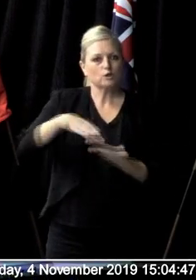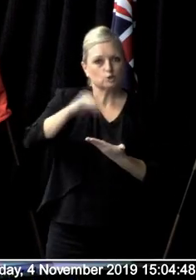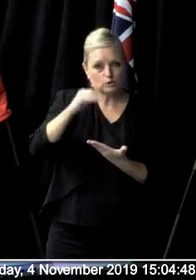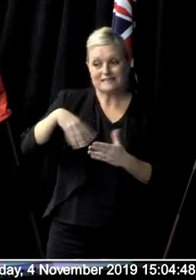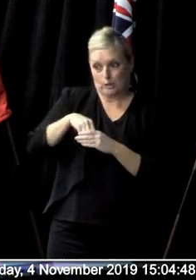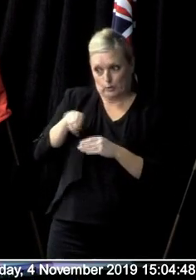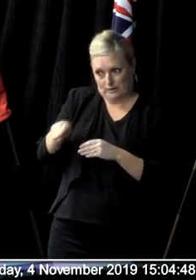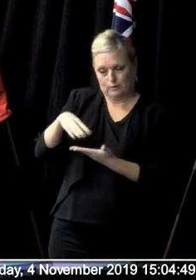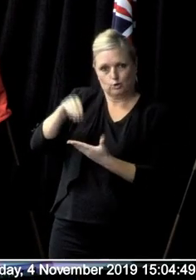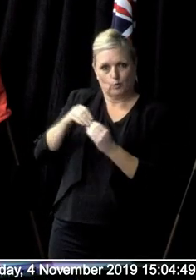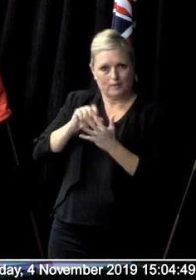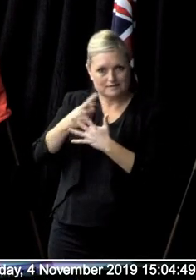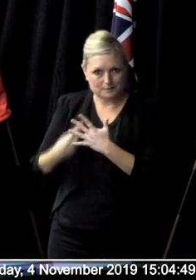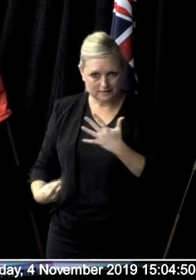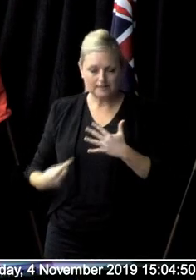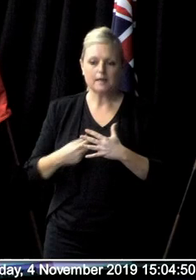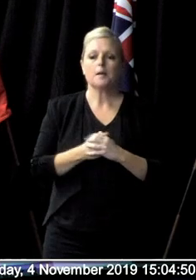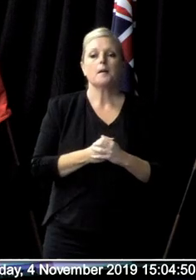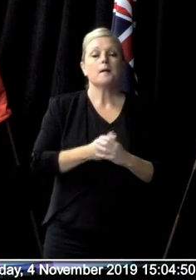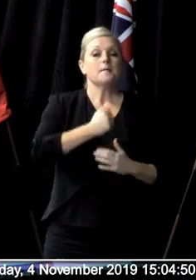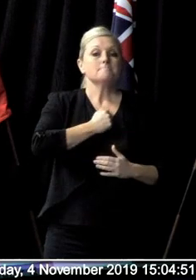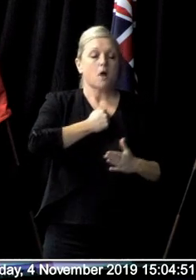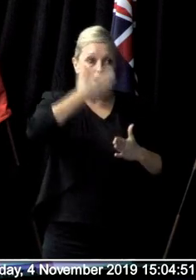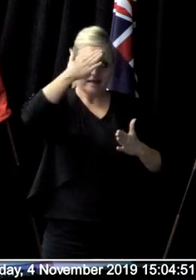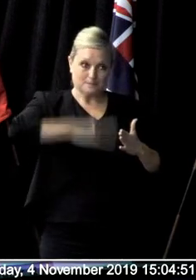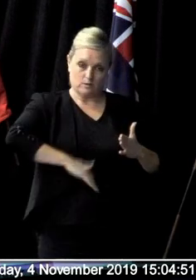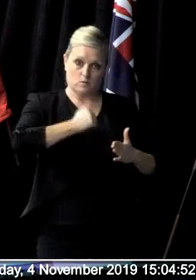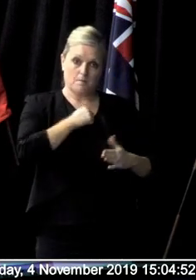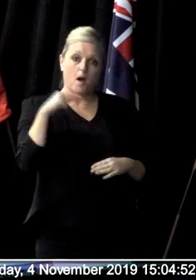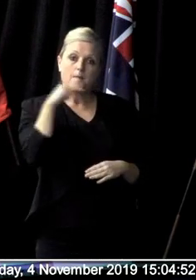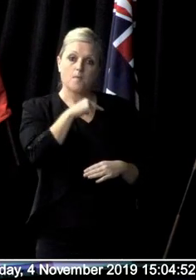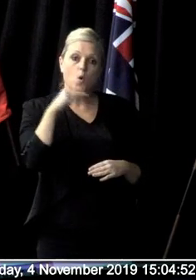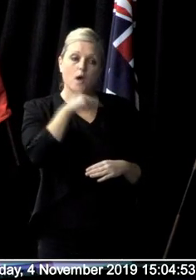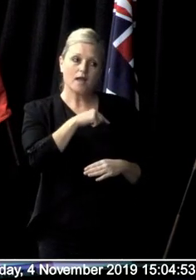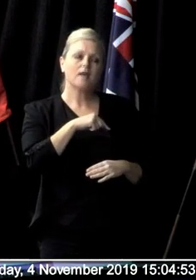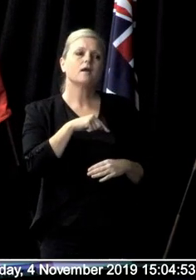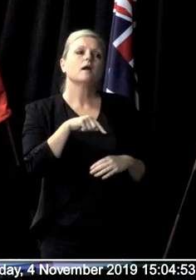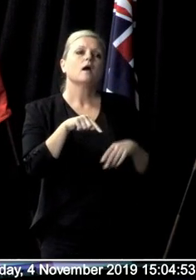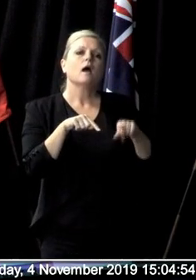But in my own experience with my son, it – there was a learned helplessness.